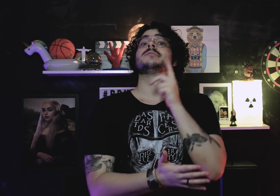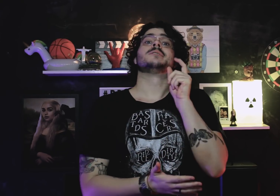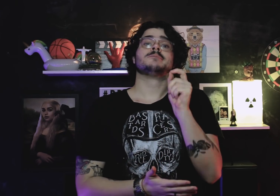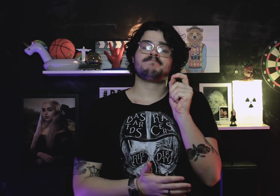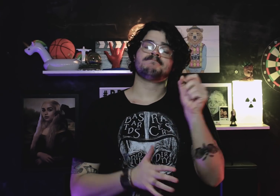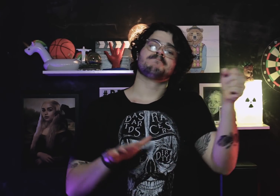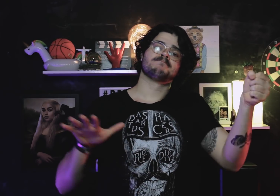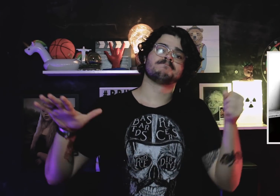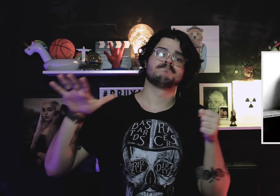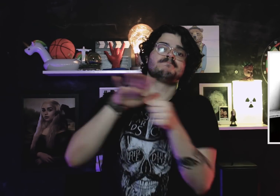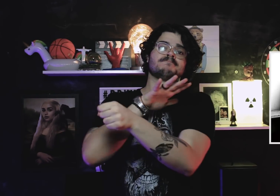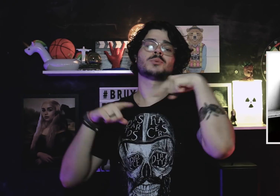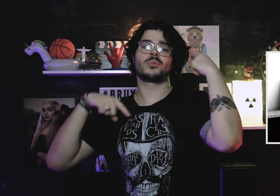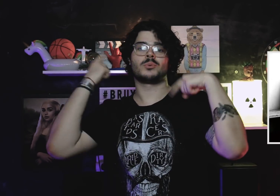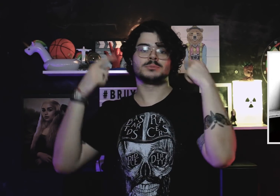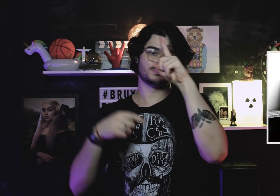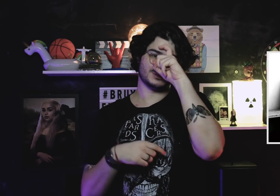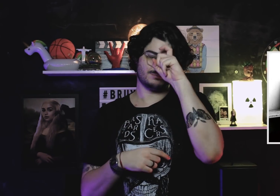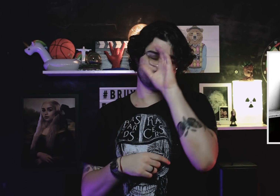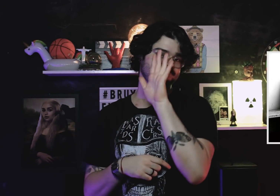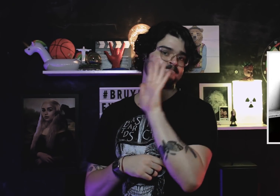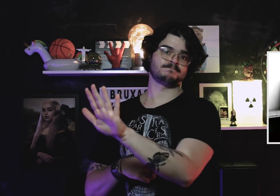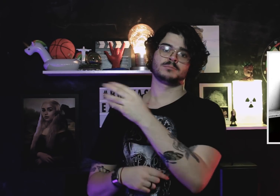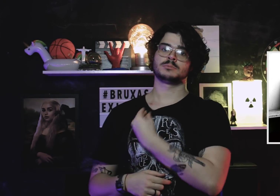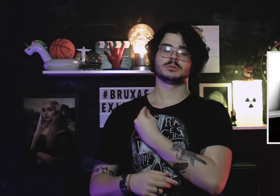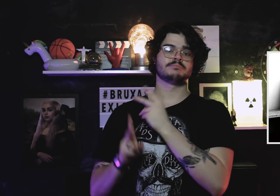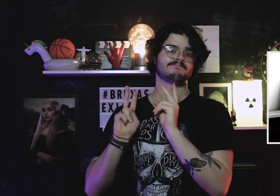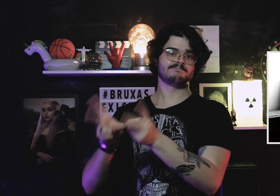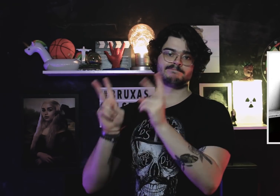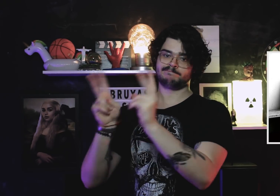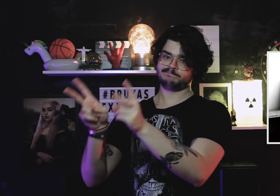spent the rest of his life in a hospice.